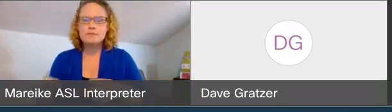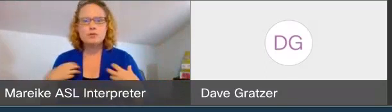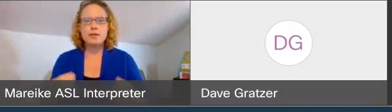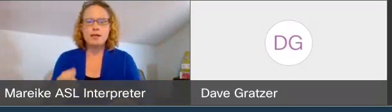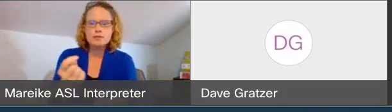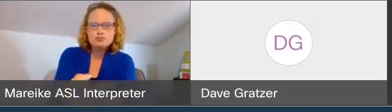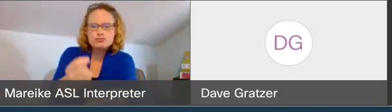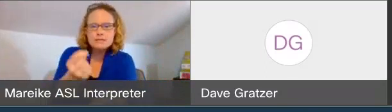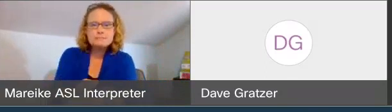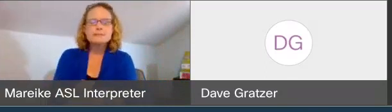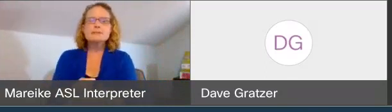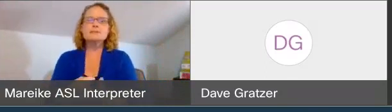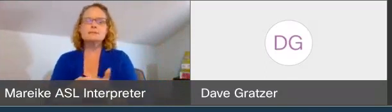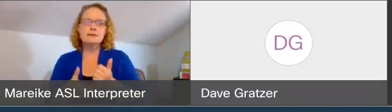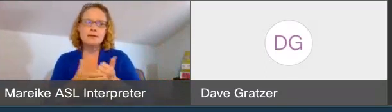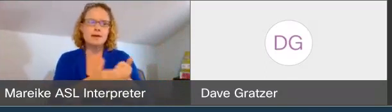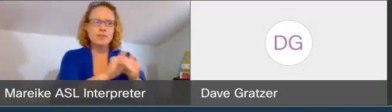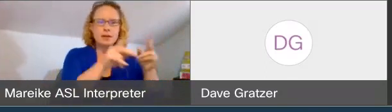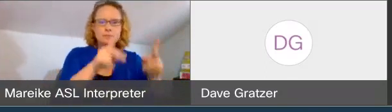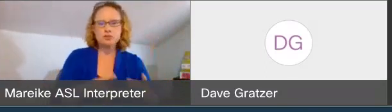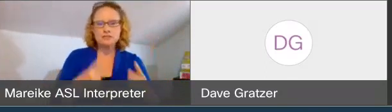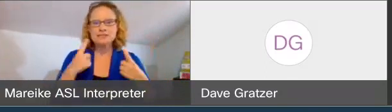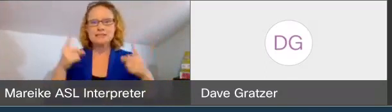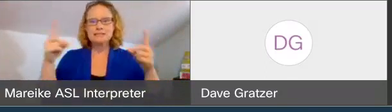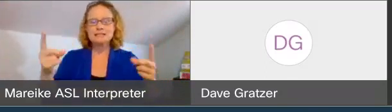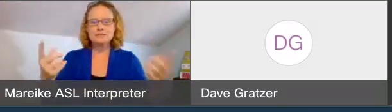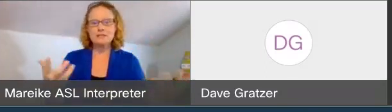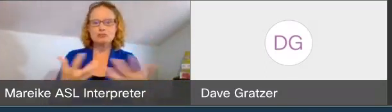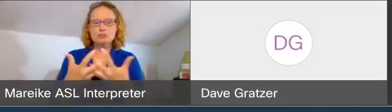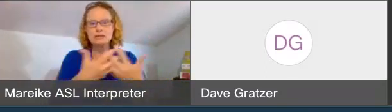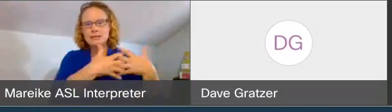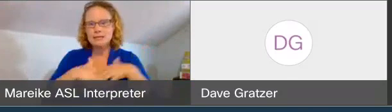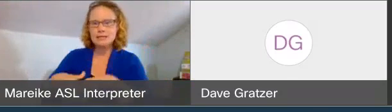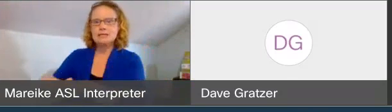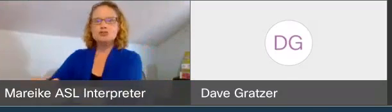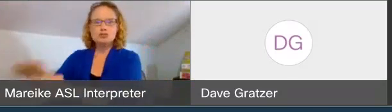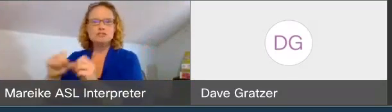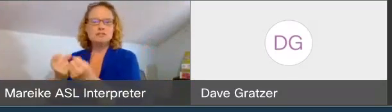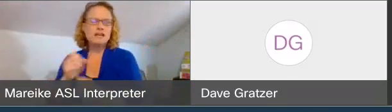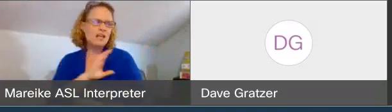that, that we feel like they need, but their priority is, might be a little different.